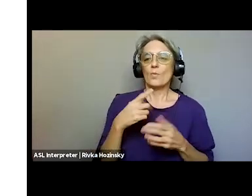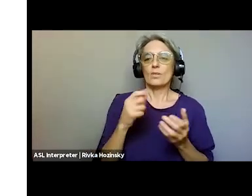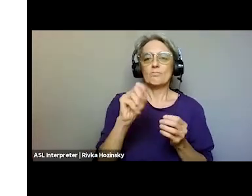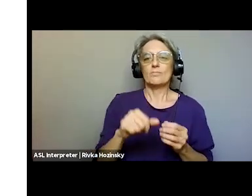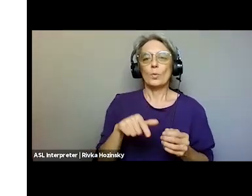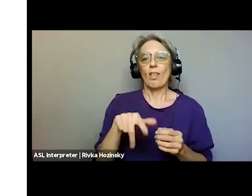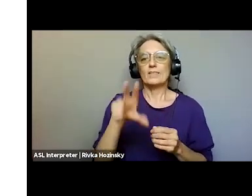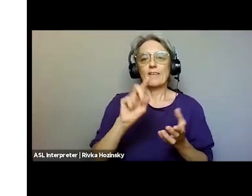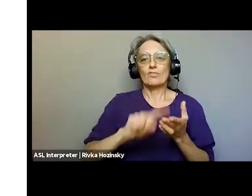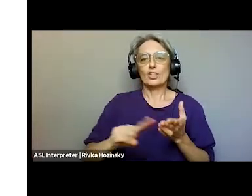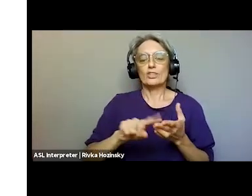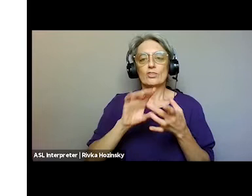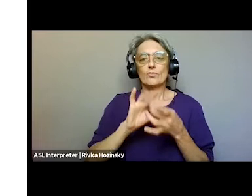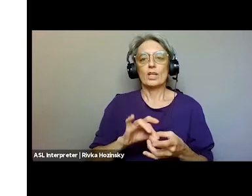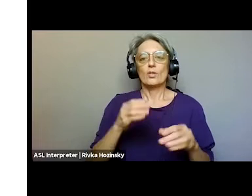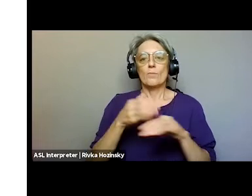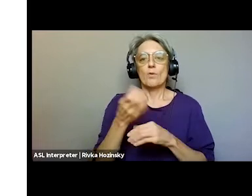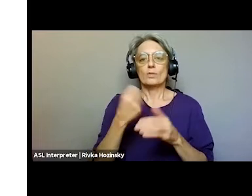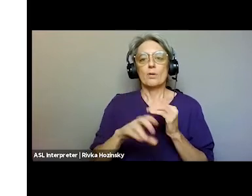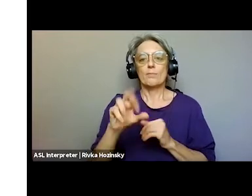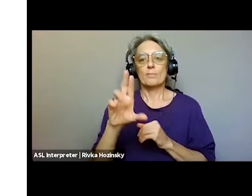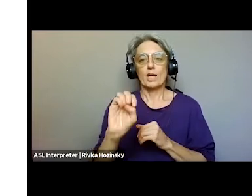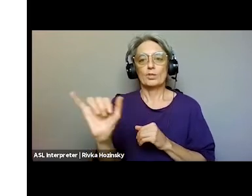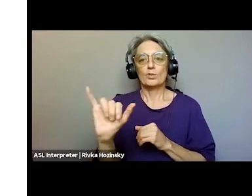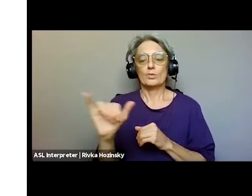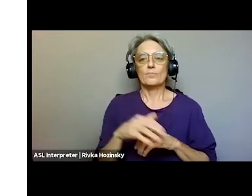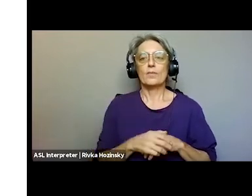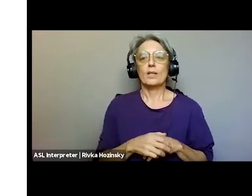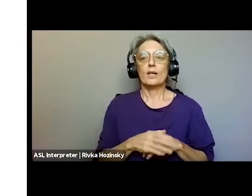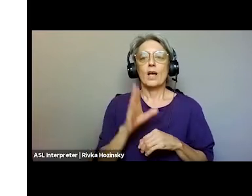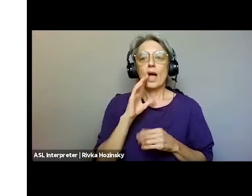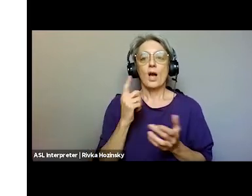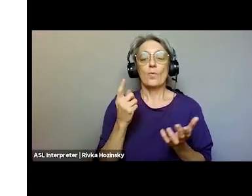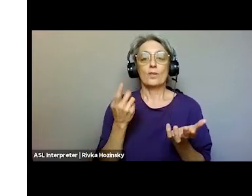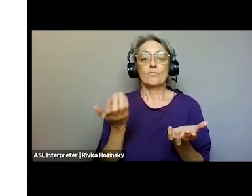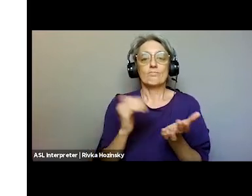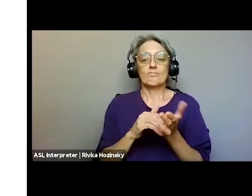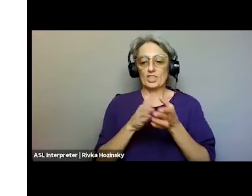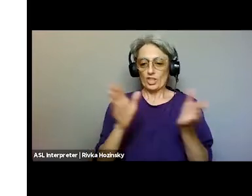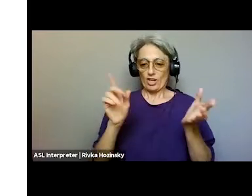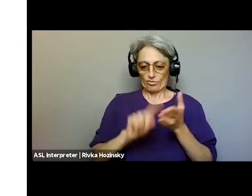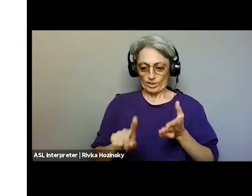regarding postpartum care as well. Again I’ll reference overall research and I’ll draw on some